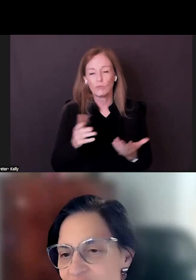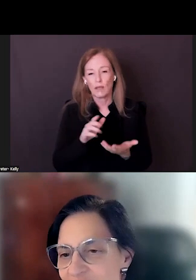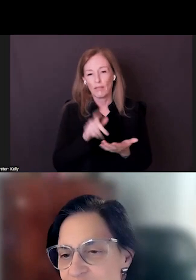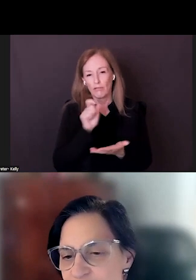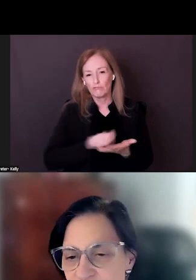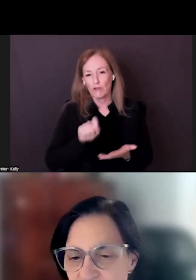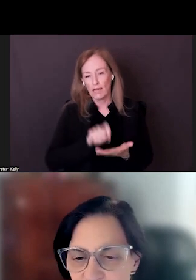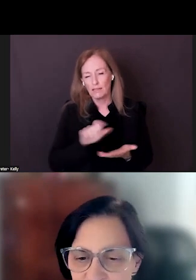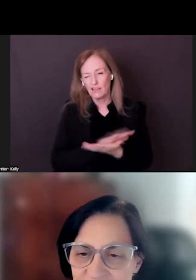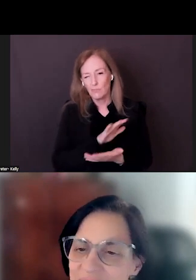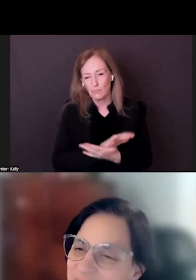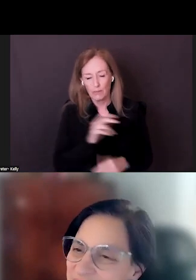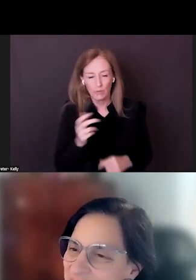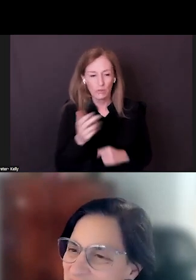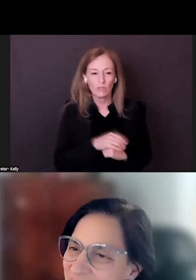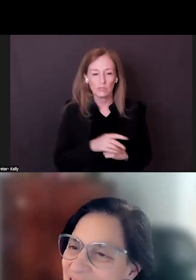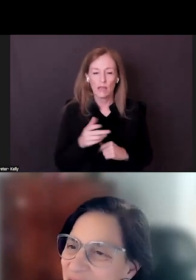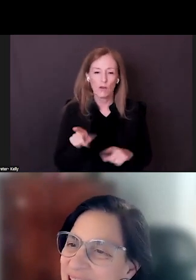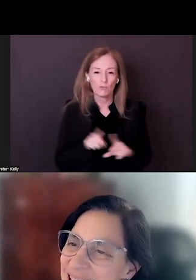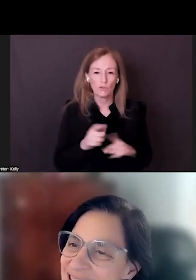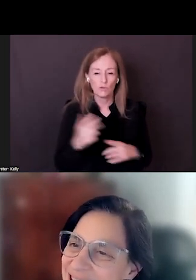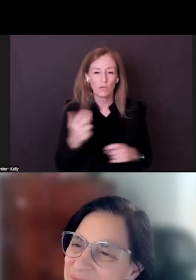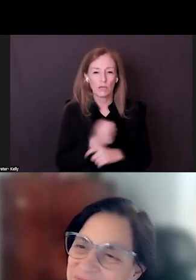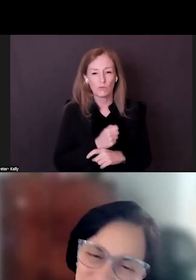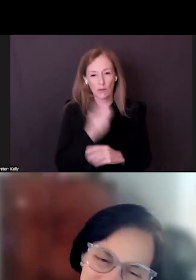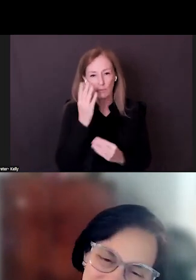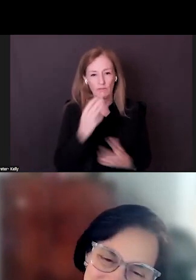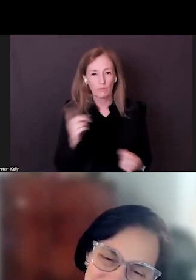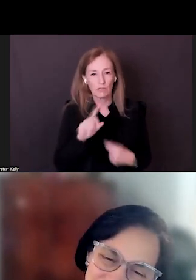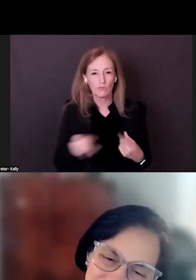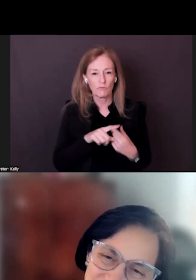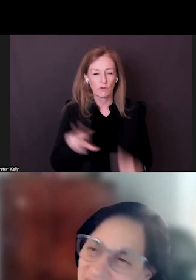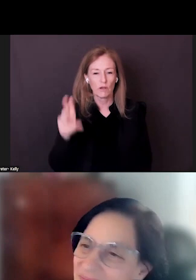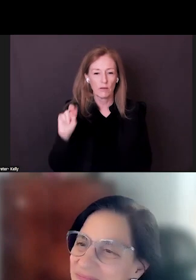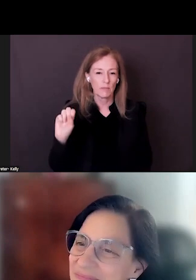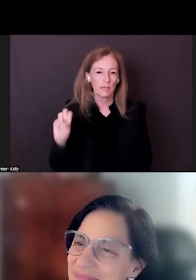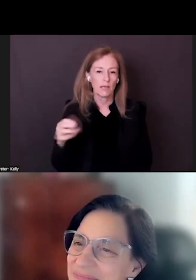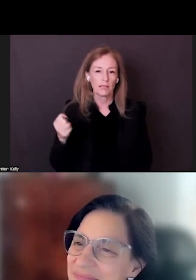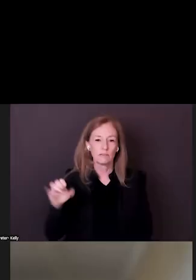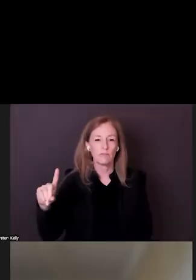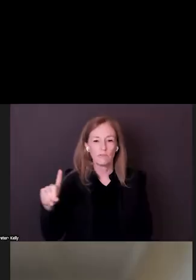NASMHPD WEBSITE. THANK YOU, AYESHA. >> THANK YOU SO MUCH, DEB. ALL RIGHT.